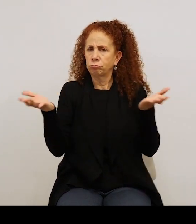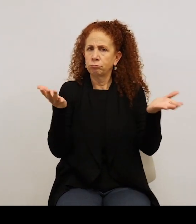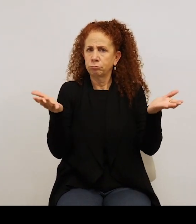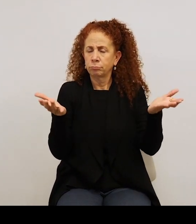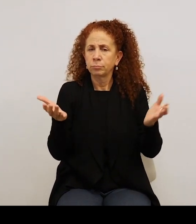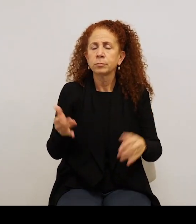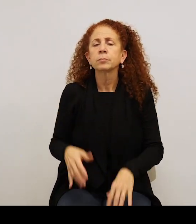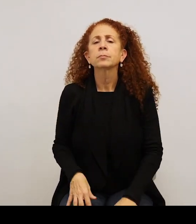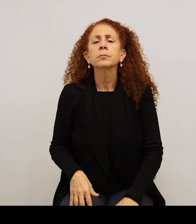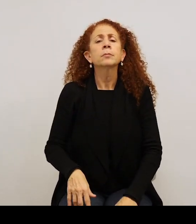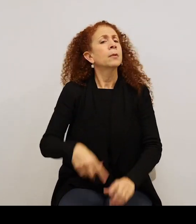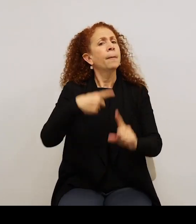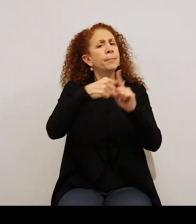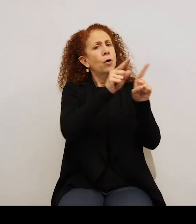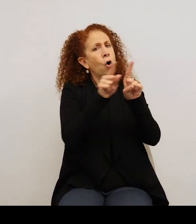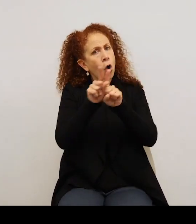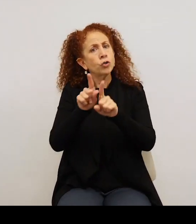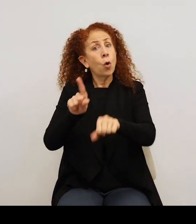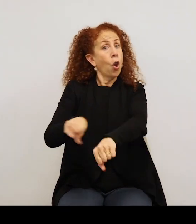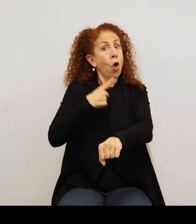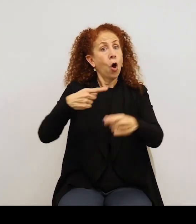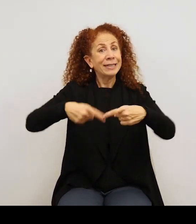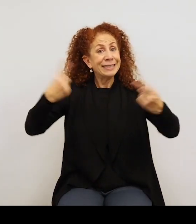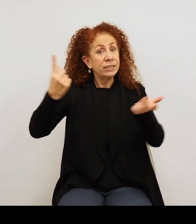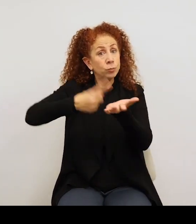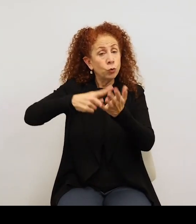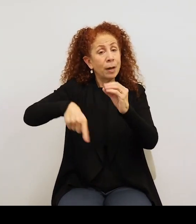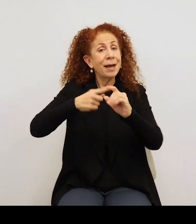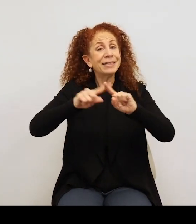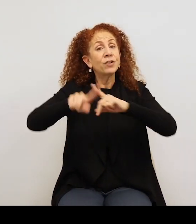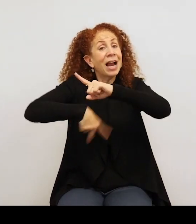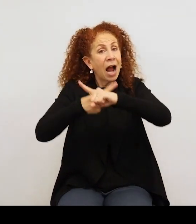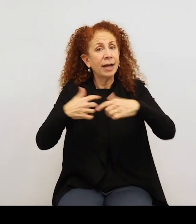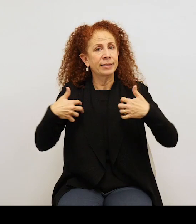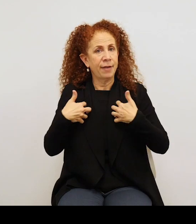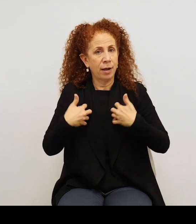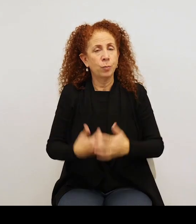Moreover, there's also been a long dispute about different kinds of animals.